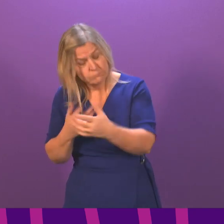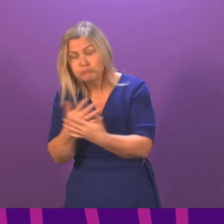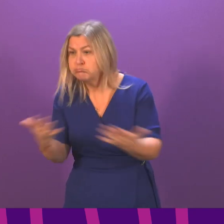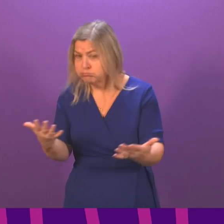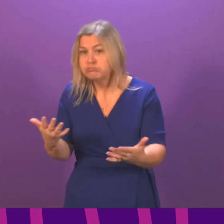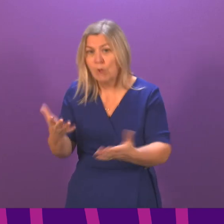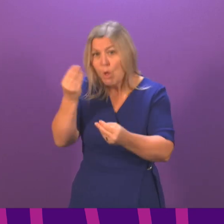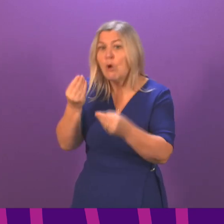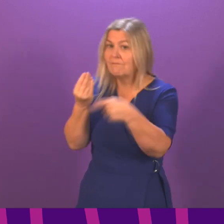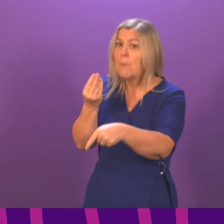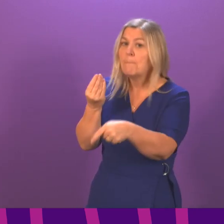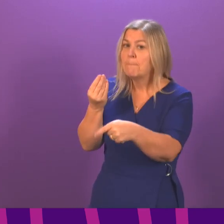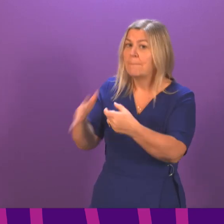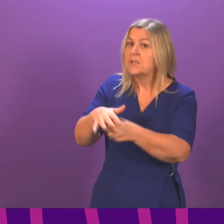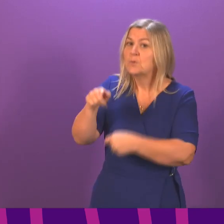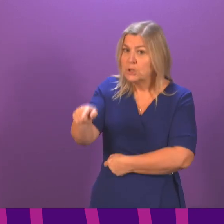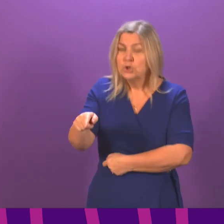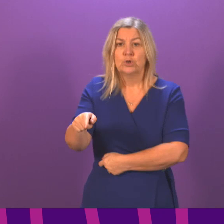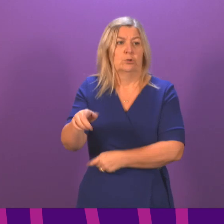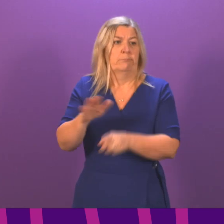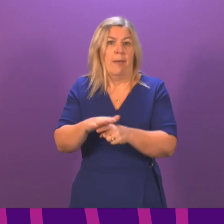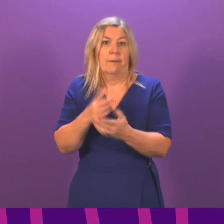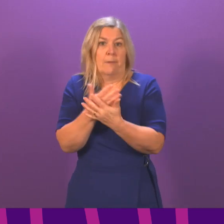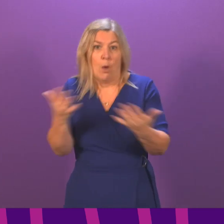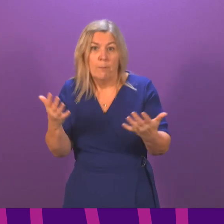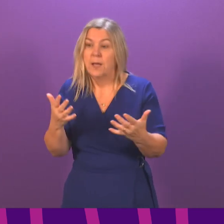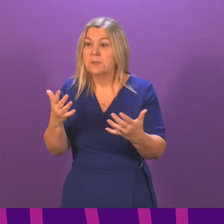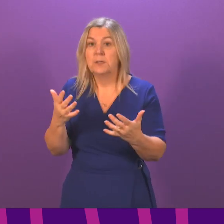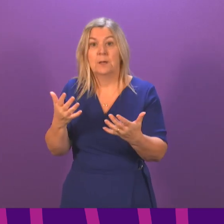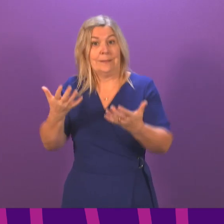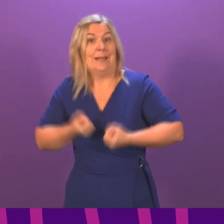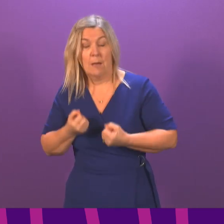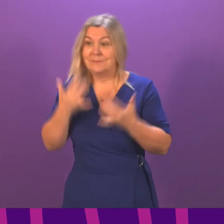particularly on how we get a good uptake of testing that is offered in that way.